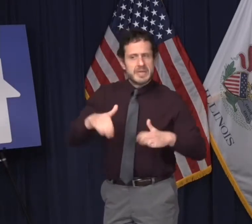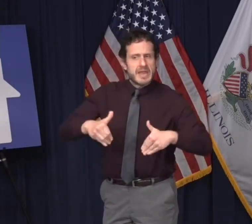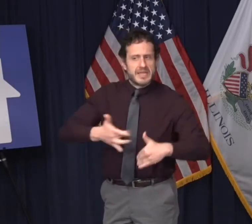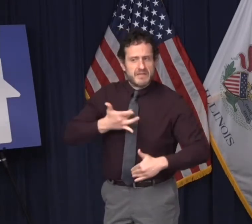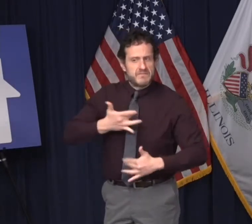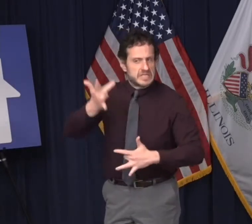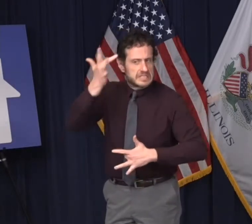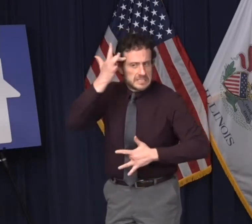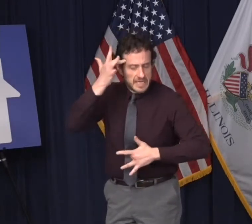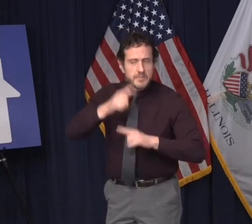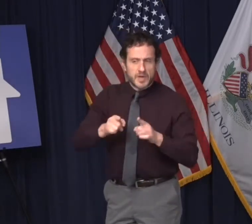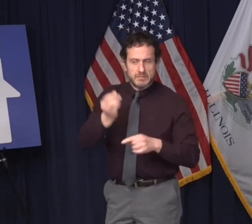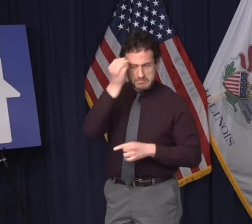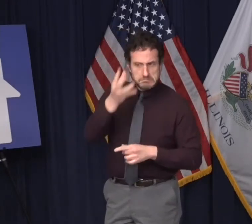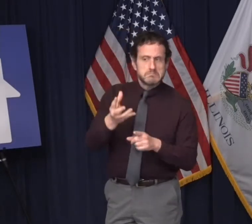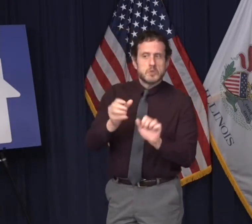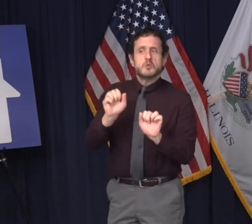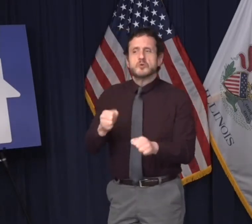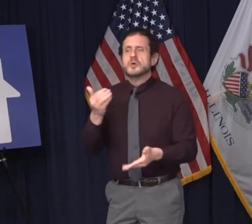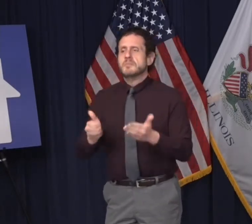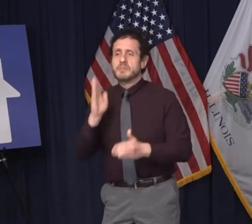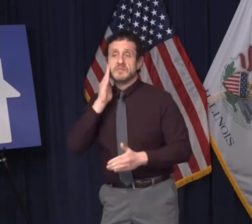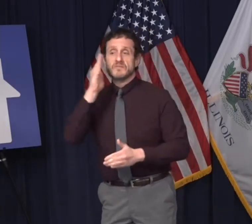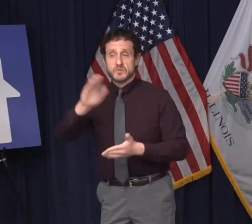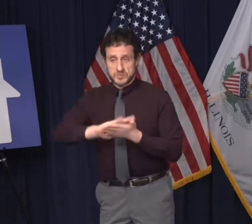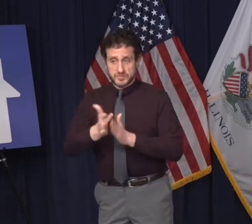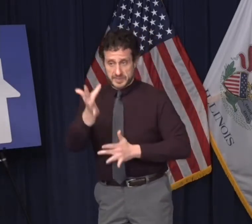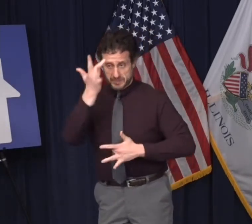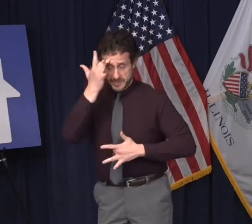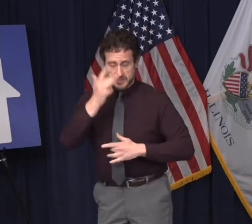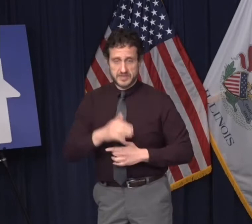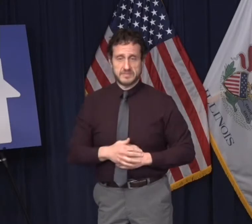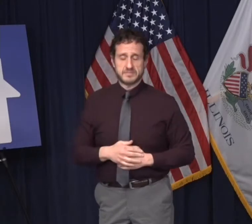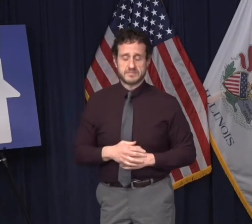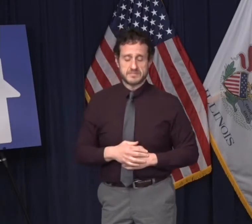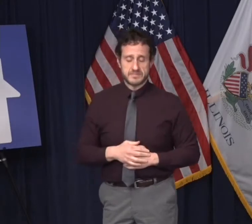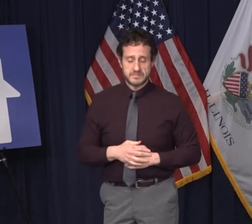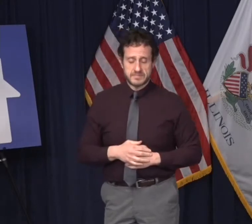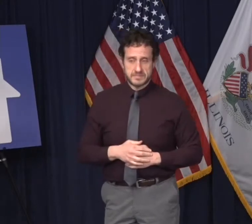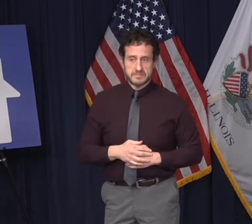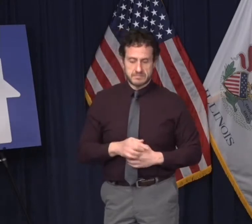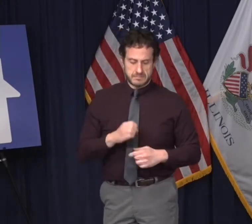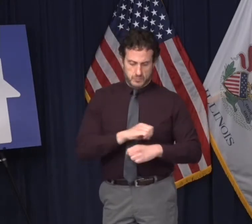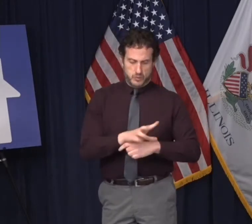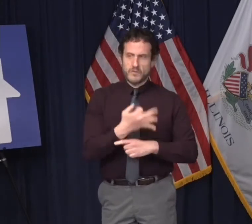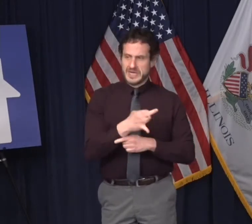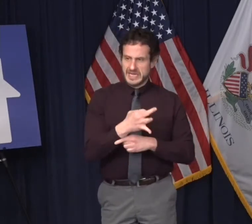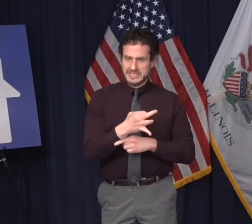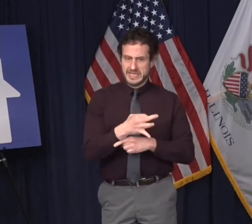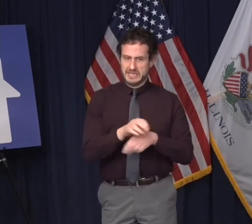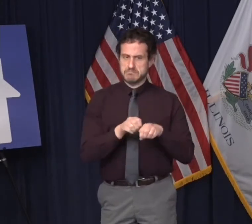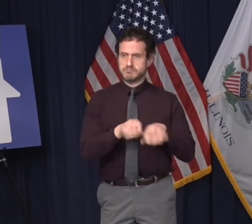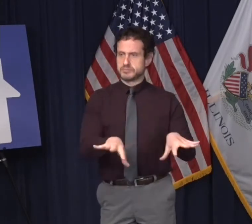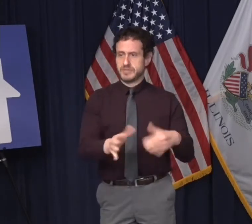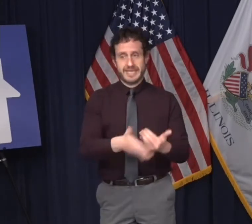LET PEOPLE KNOW BEFORE SYMPTOMS START THAT THEY COULD BECOME ILL. IN THE CONTEXT OF A VERY